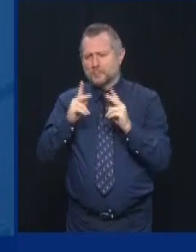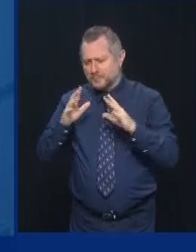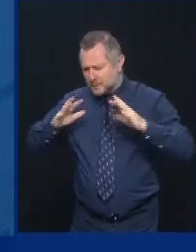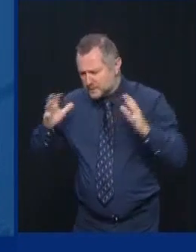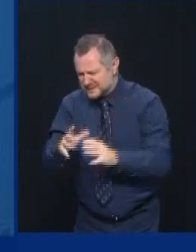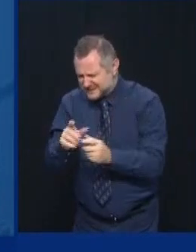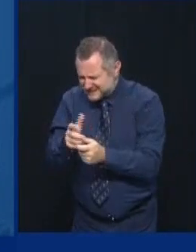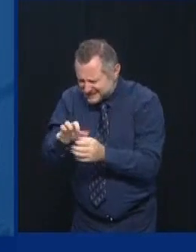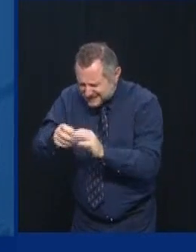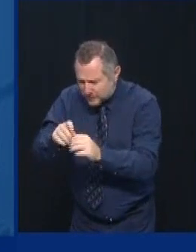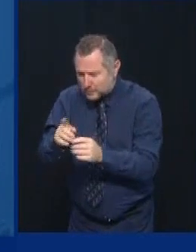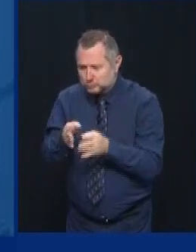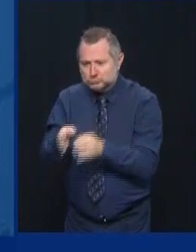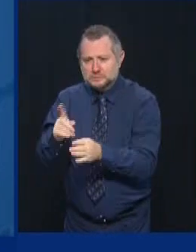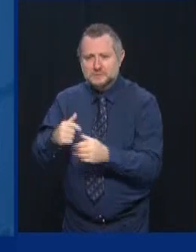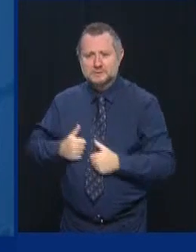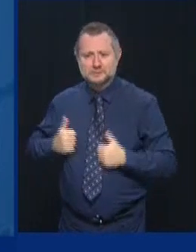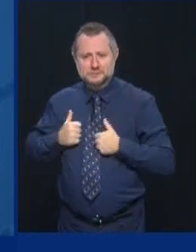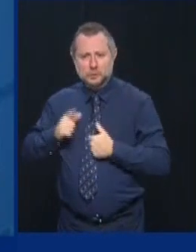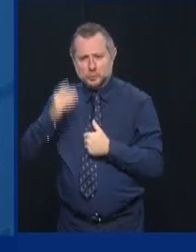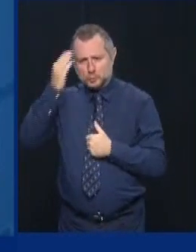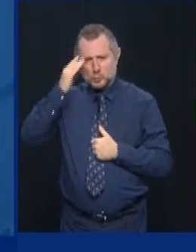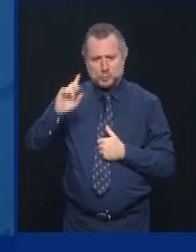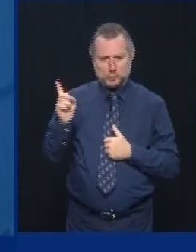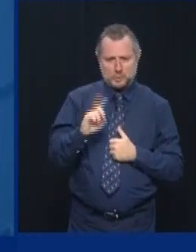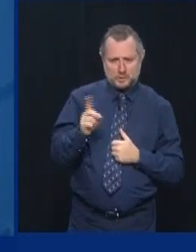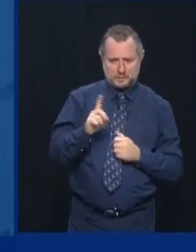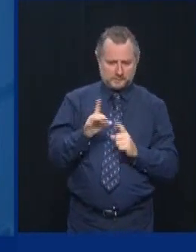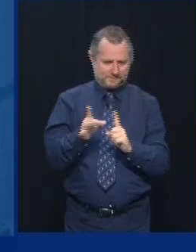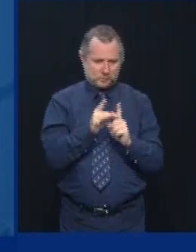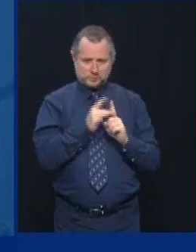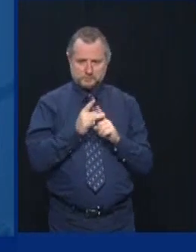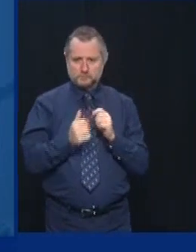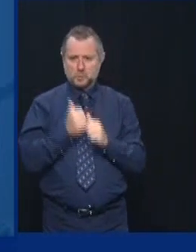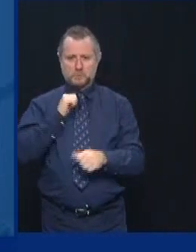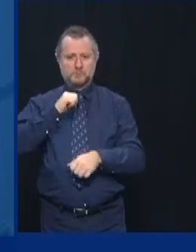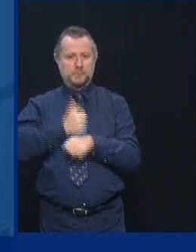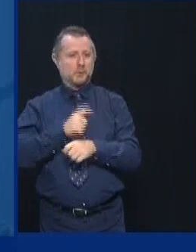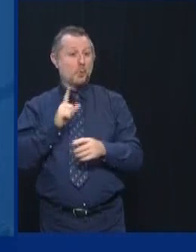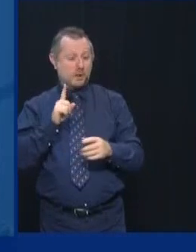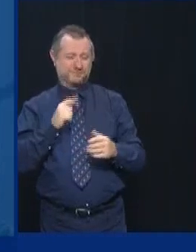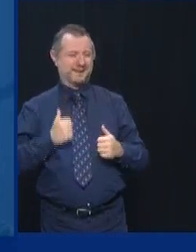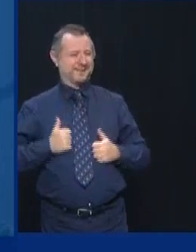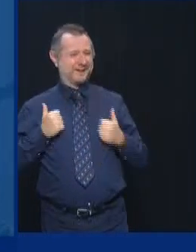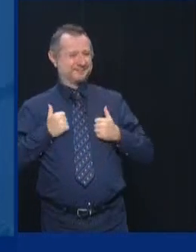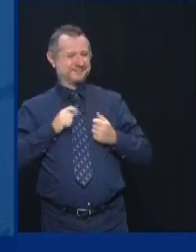AS A STARTING PLACE. BUT WE WANT TO HAVE A TEAM OF